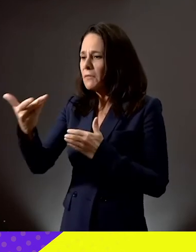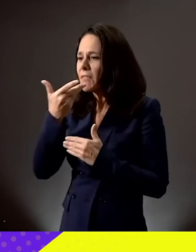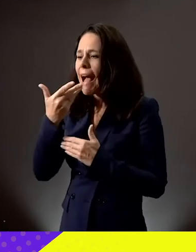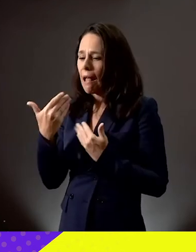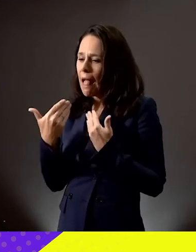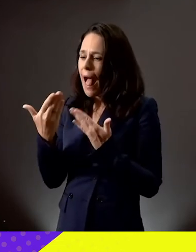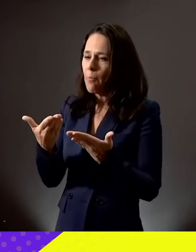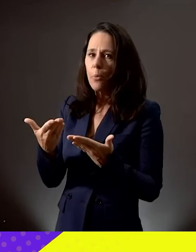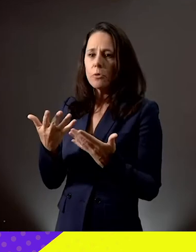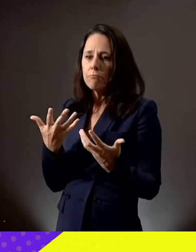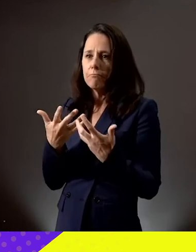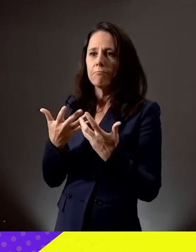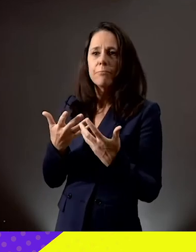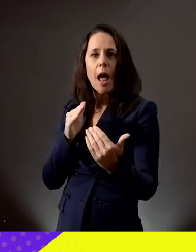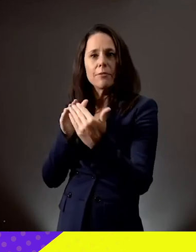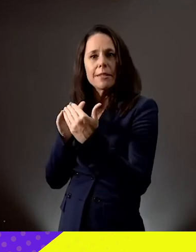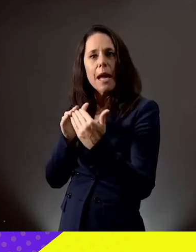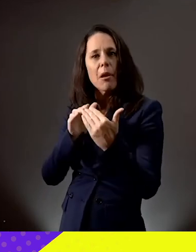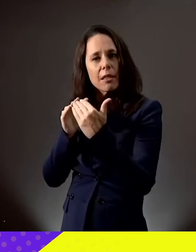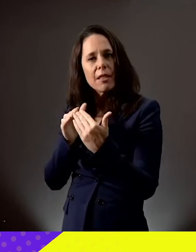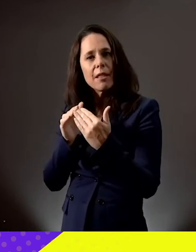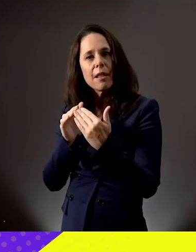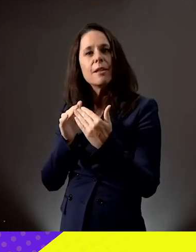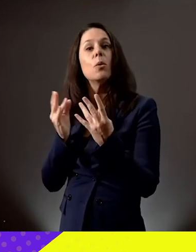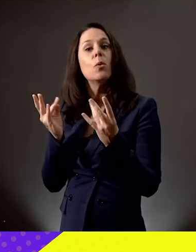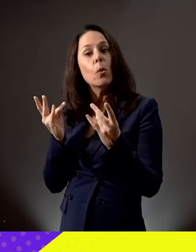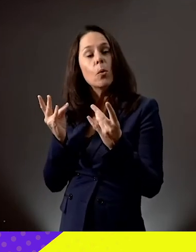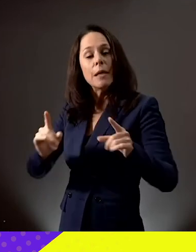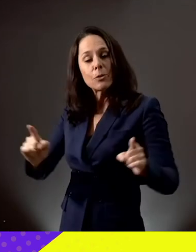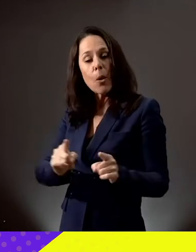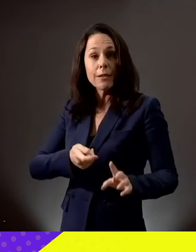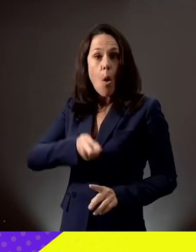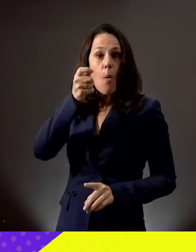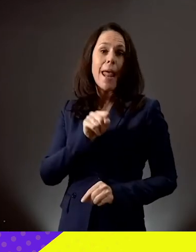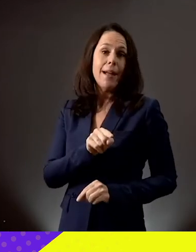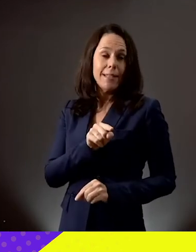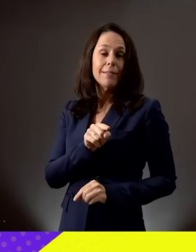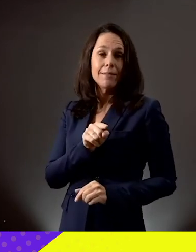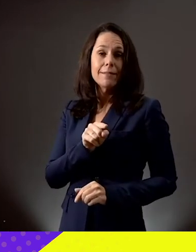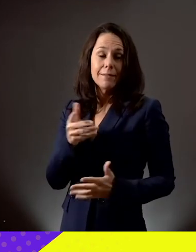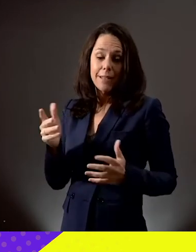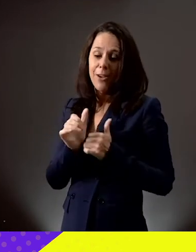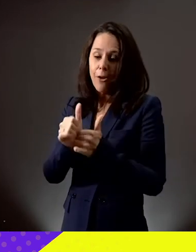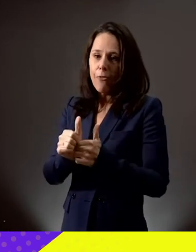and we can do that by providing a short training that preps them for a job.